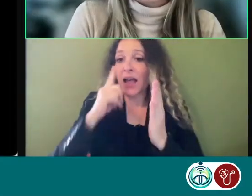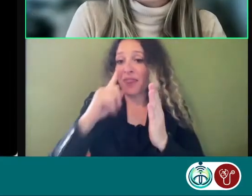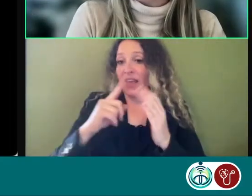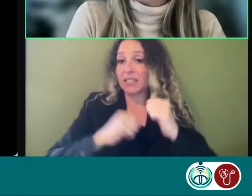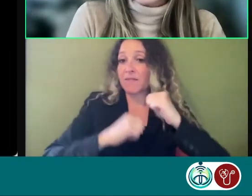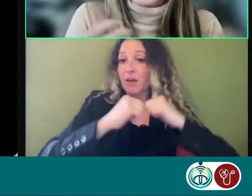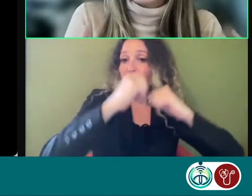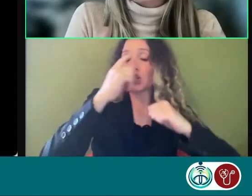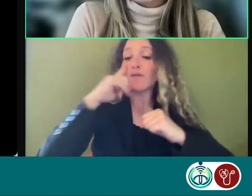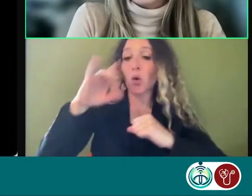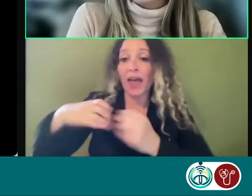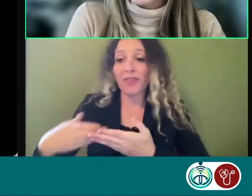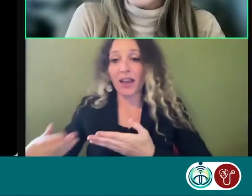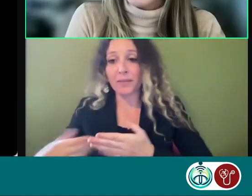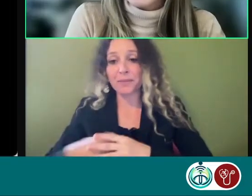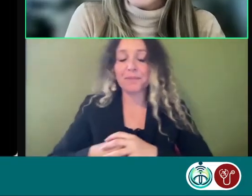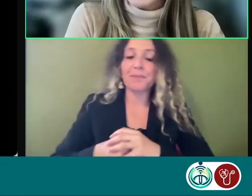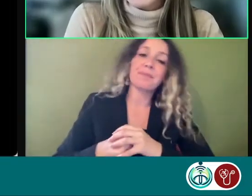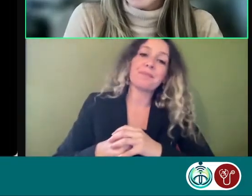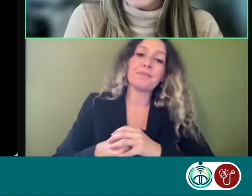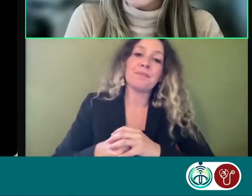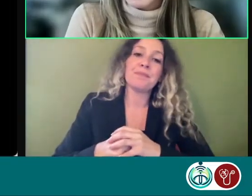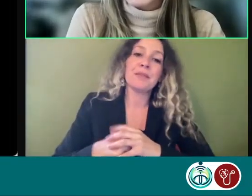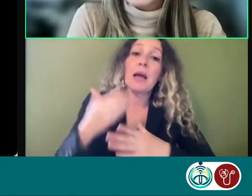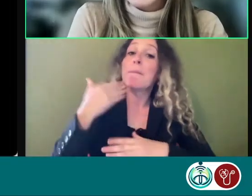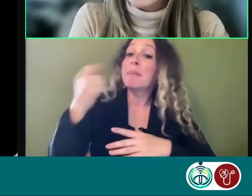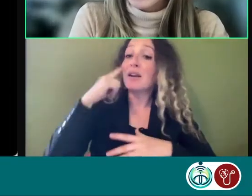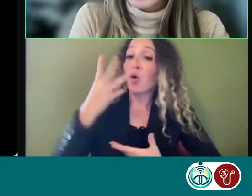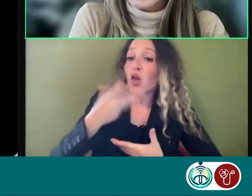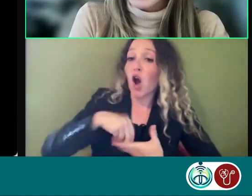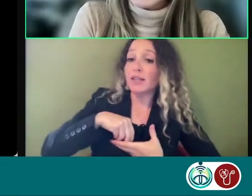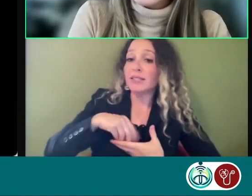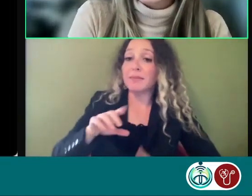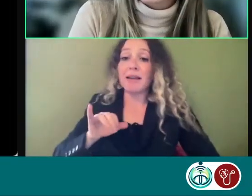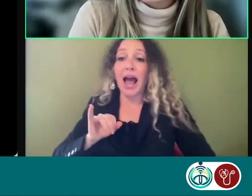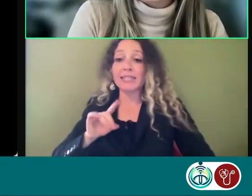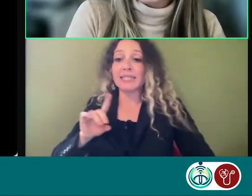that are to equitable health that are specific to the autism and IDD community. So those key